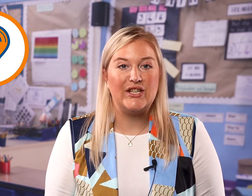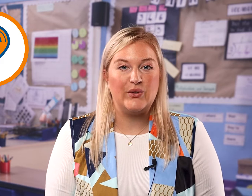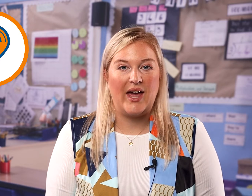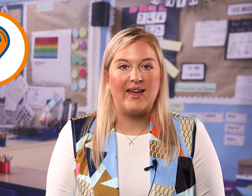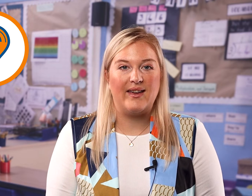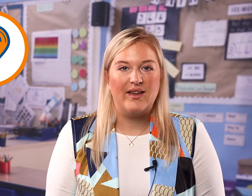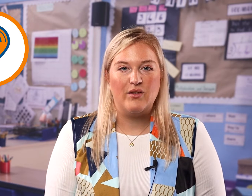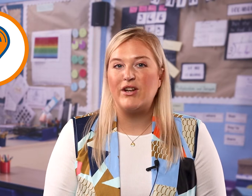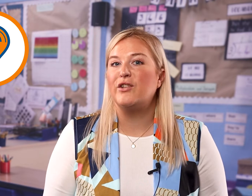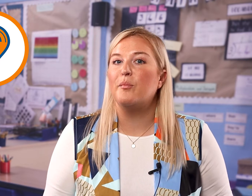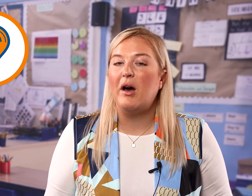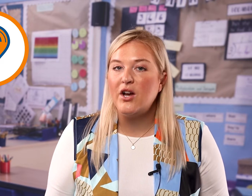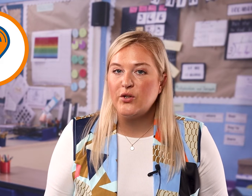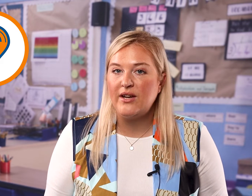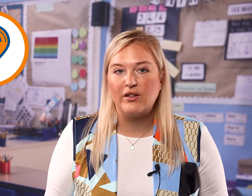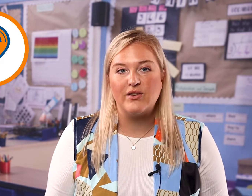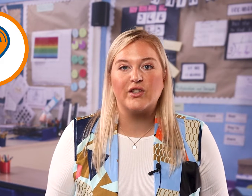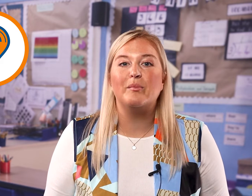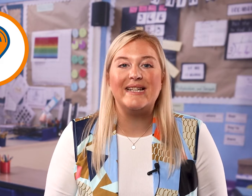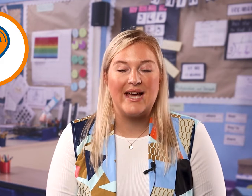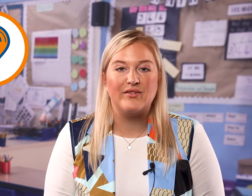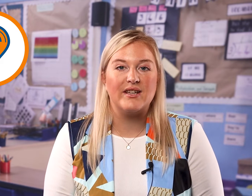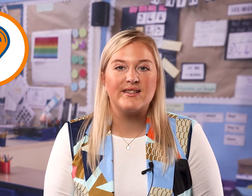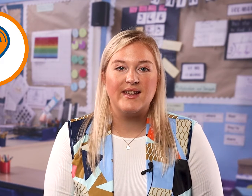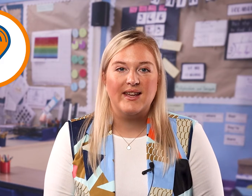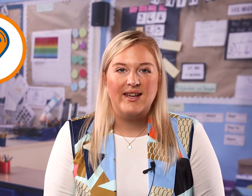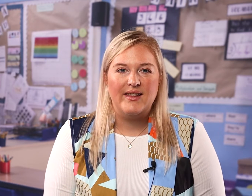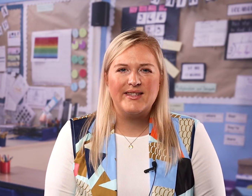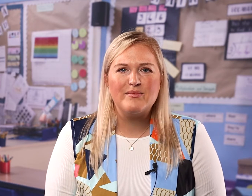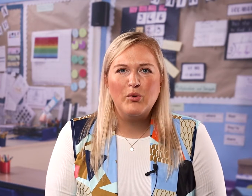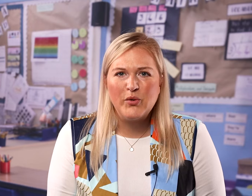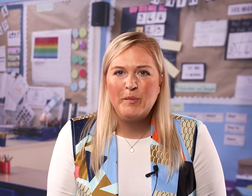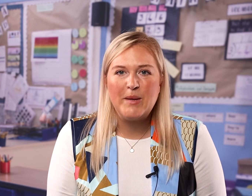in the UK ranging from partial hearing loss to complete deafness. This is more than the